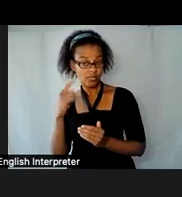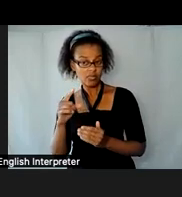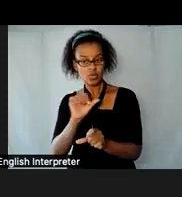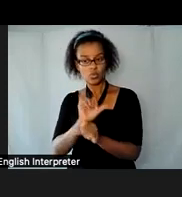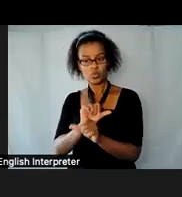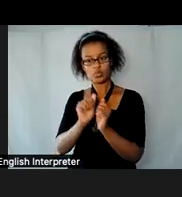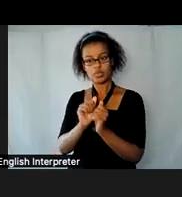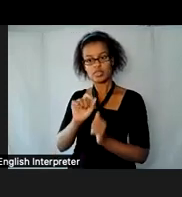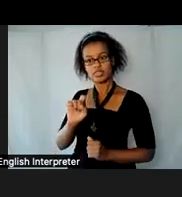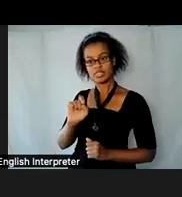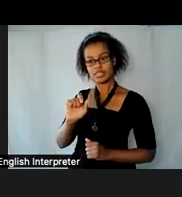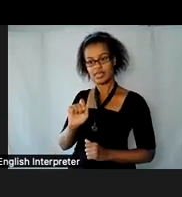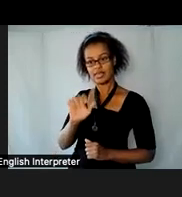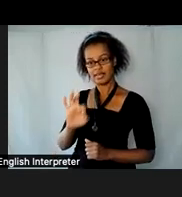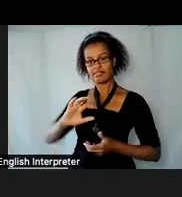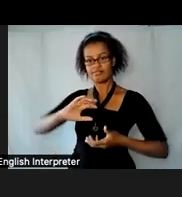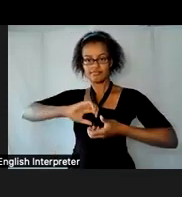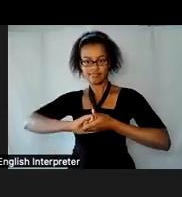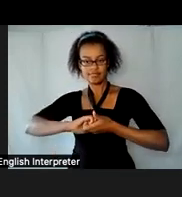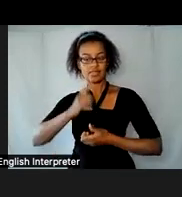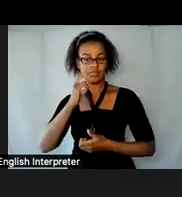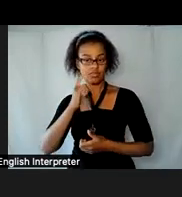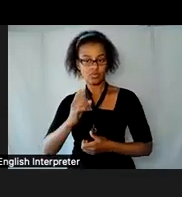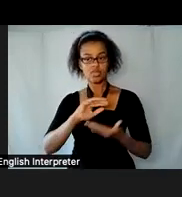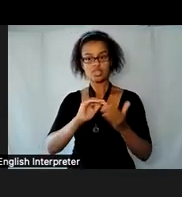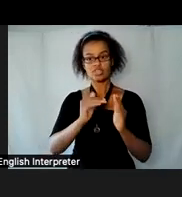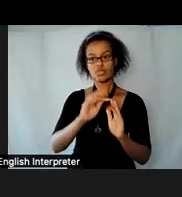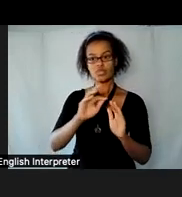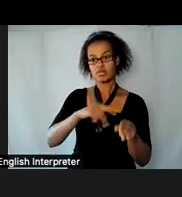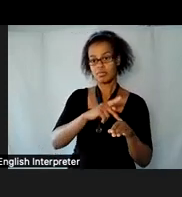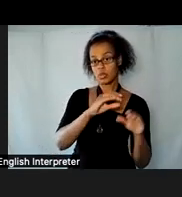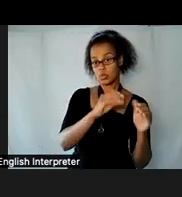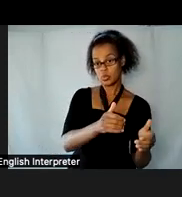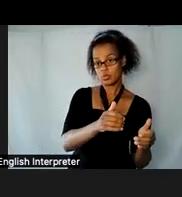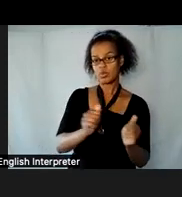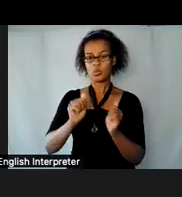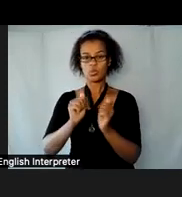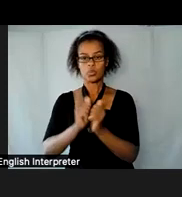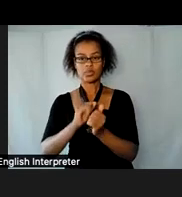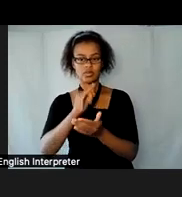to connect community park groups with the arts of the park program and the artists to